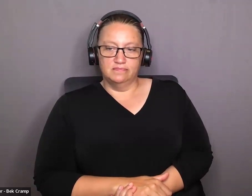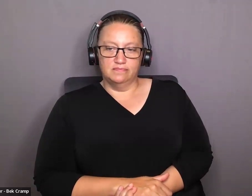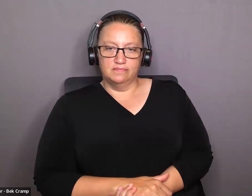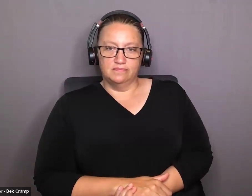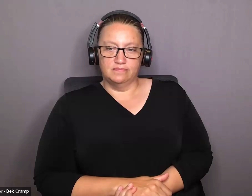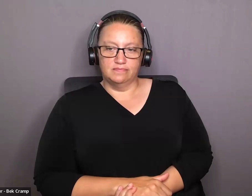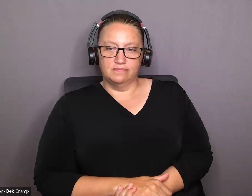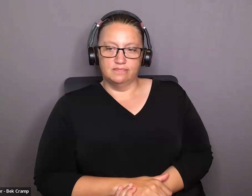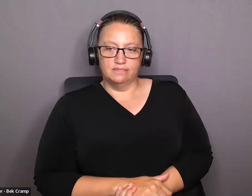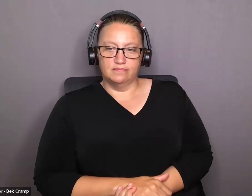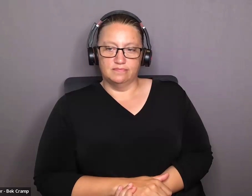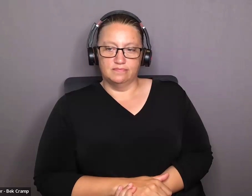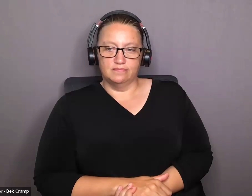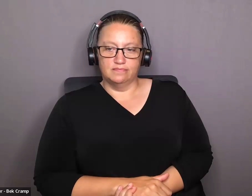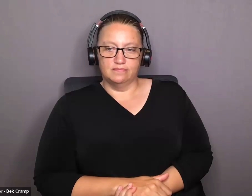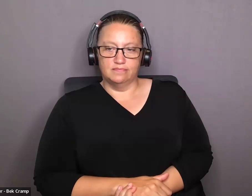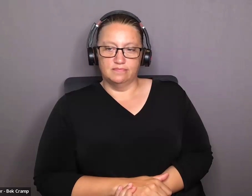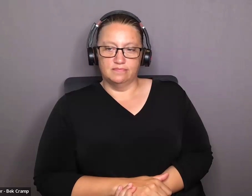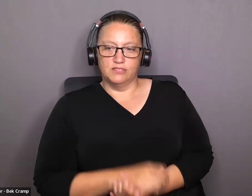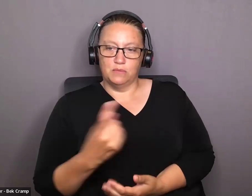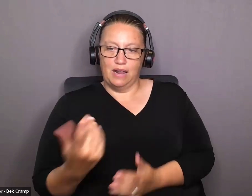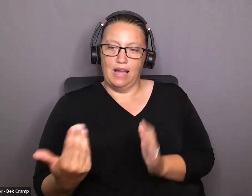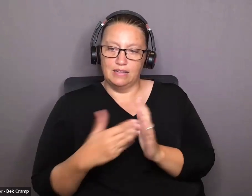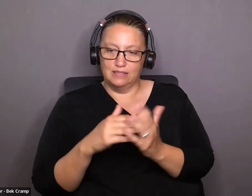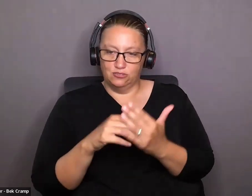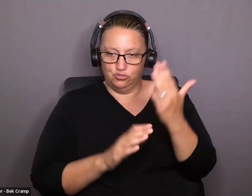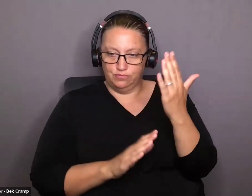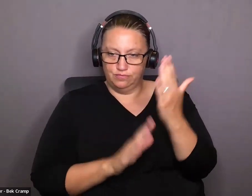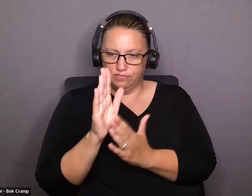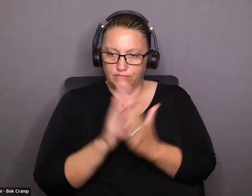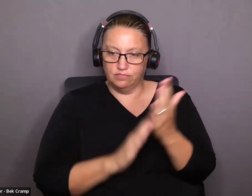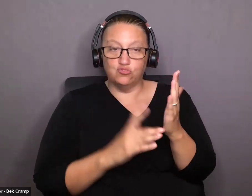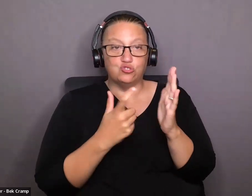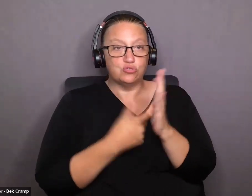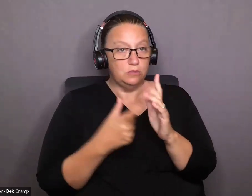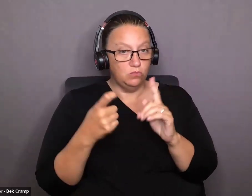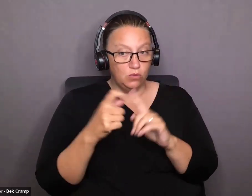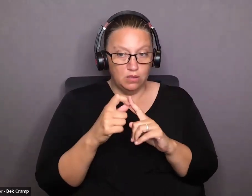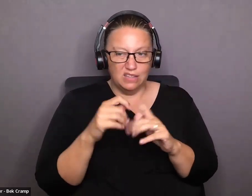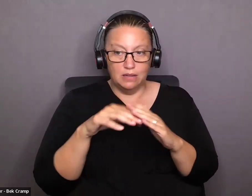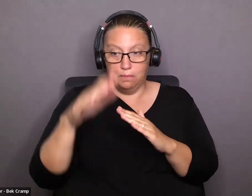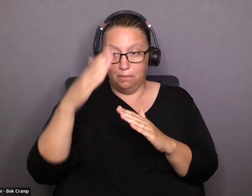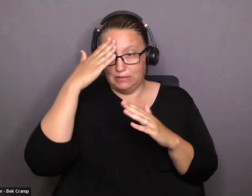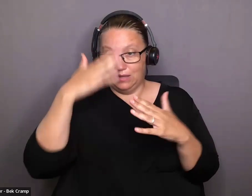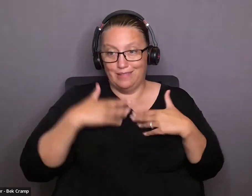Someone has added also in the chat that restrictive practices in mental health is